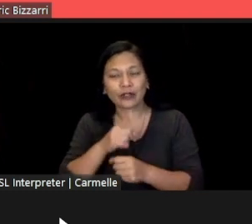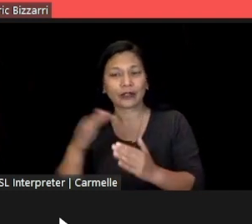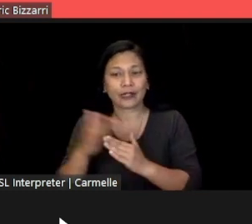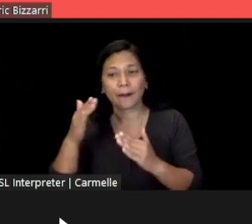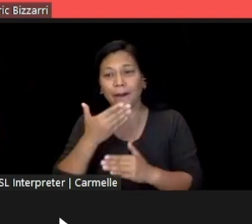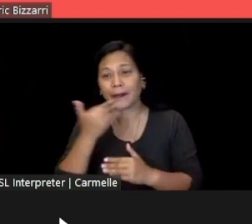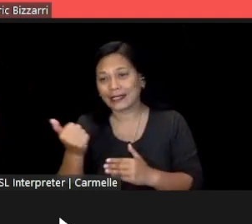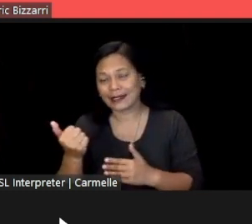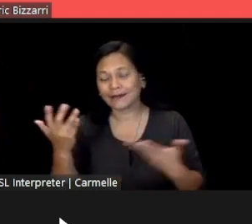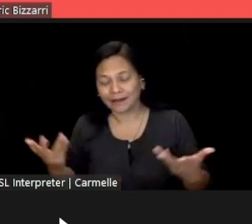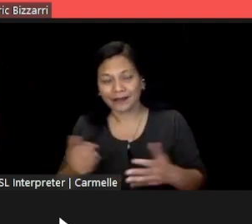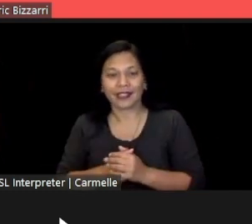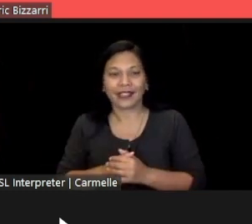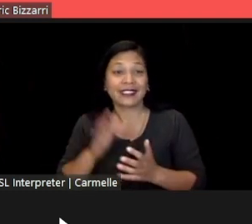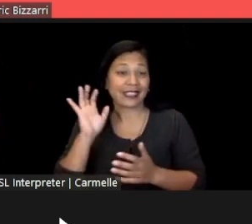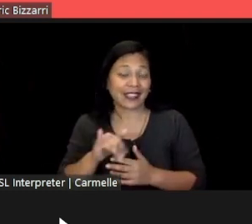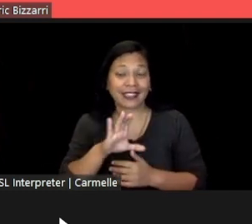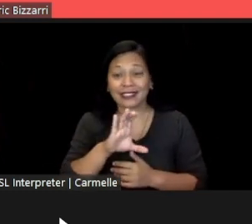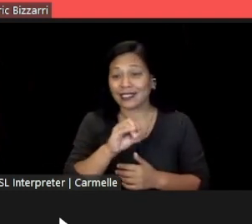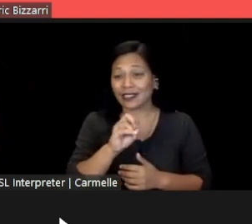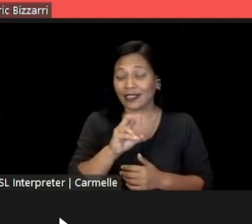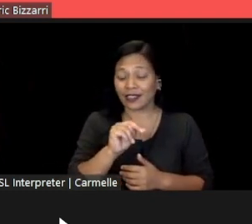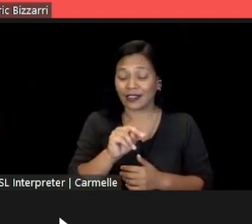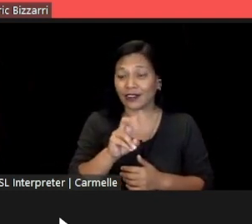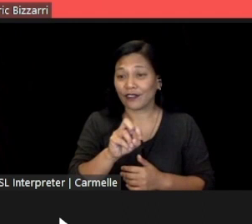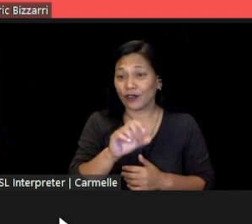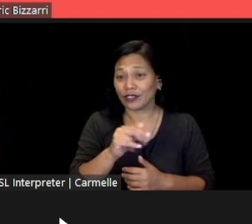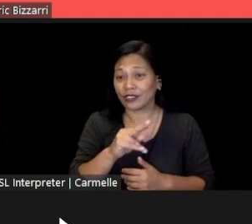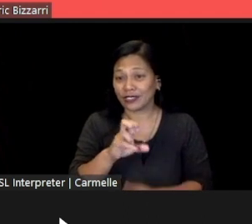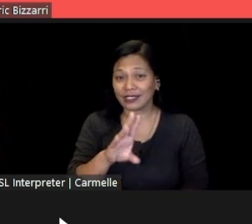Anyway, so that's, that's the convergence stream and the kind of issues facing that stream.